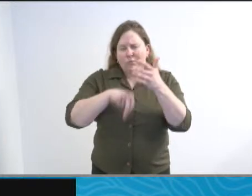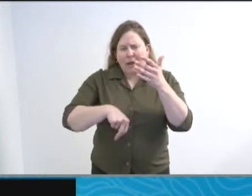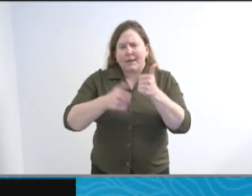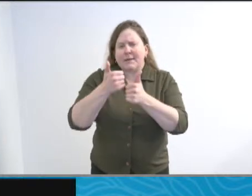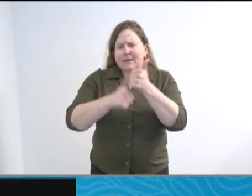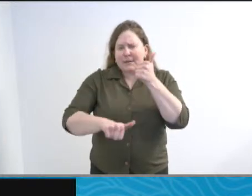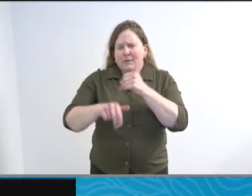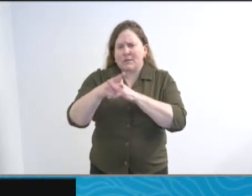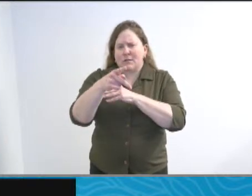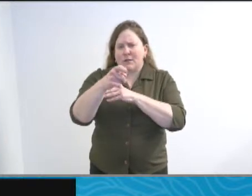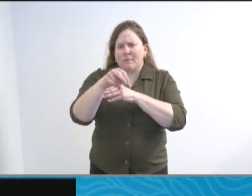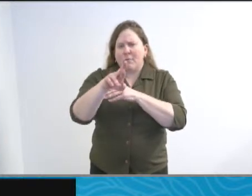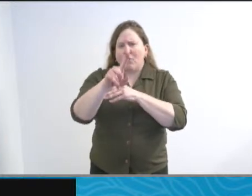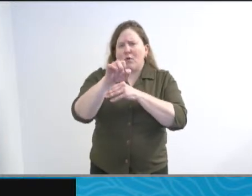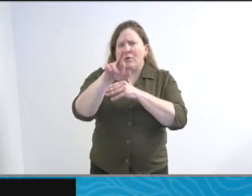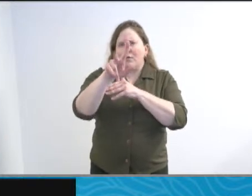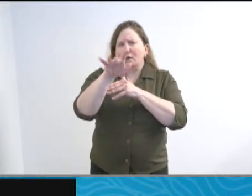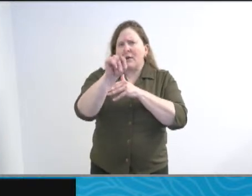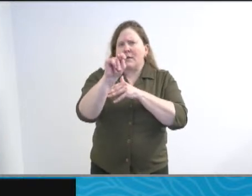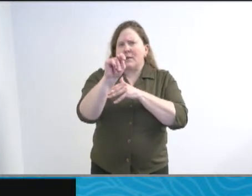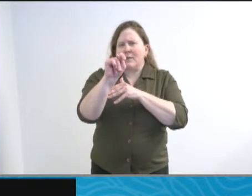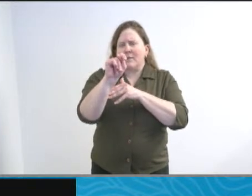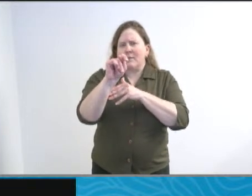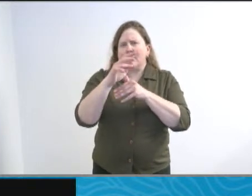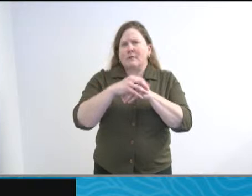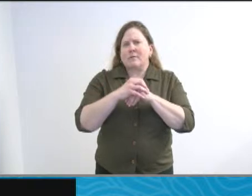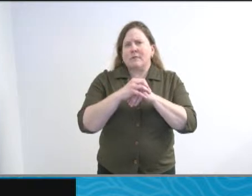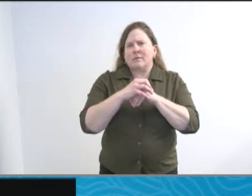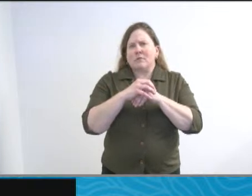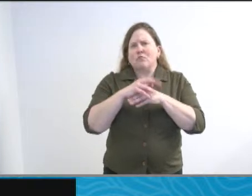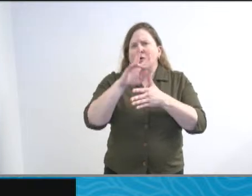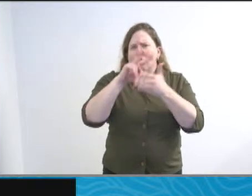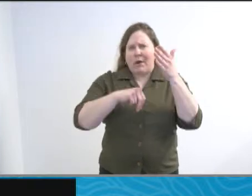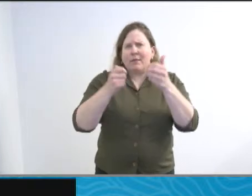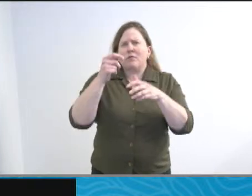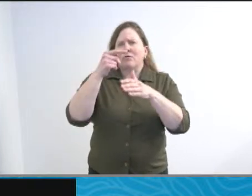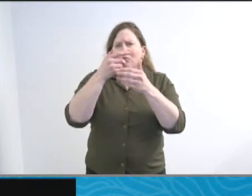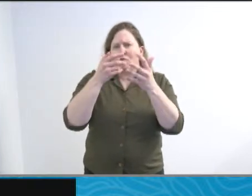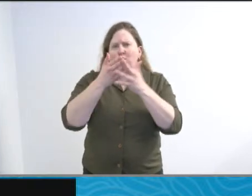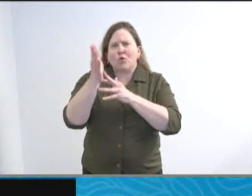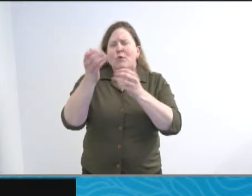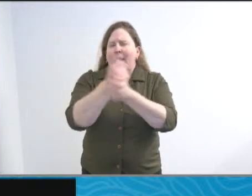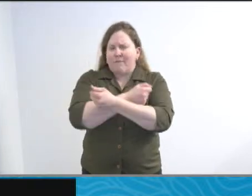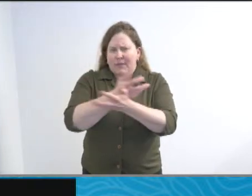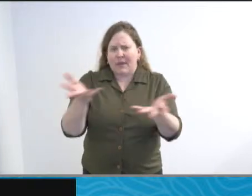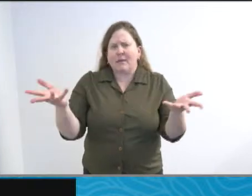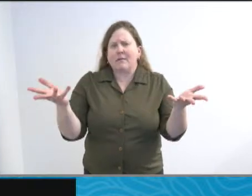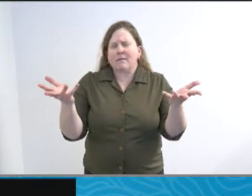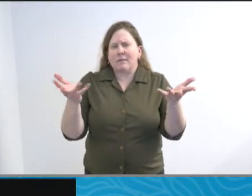we read through the votes and the themes, the descriptors and the comments. So thank you for providing that input for us.